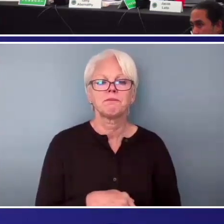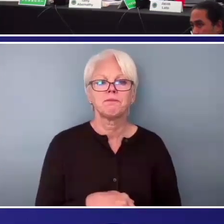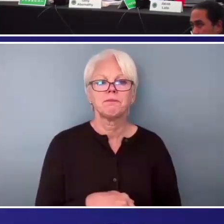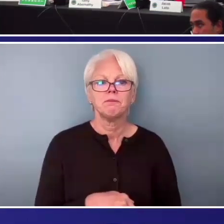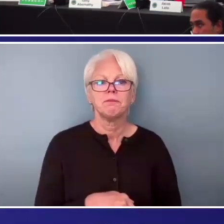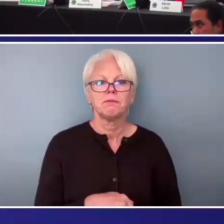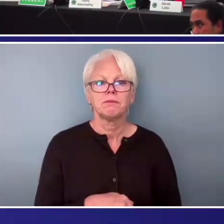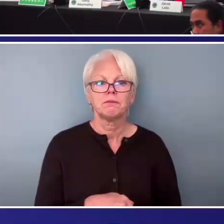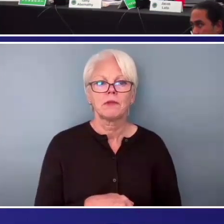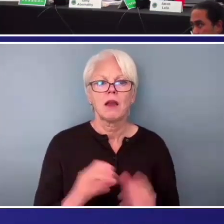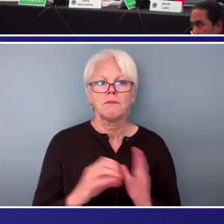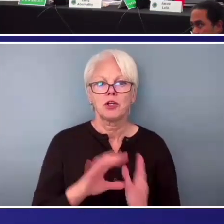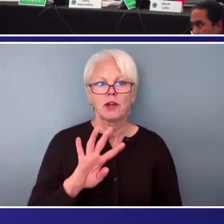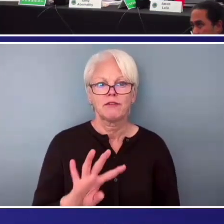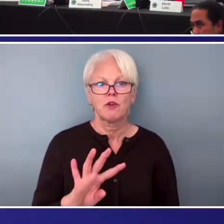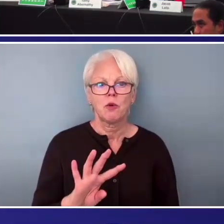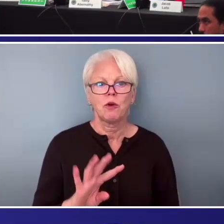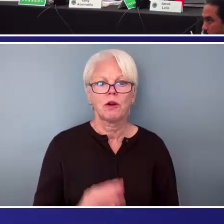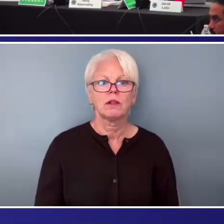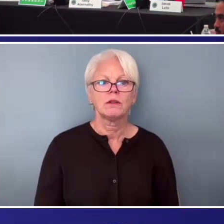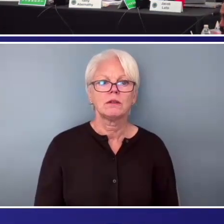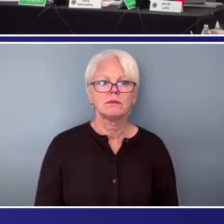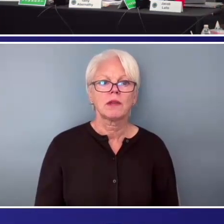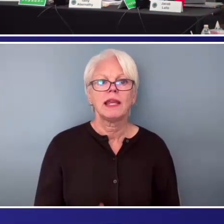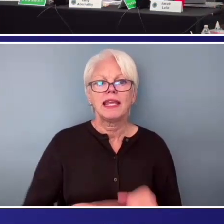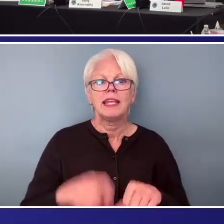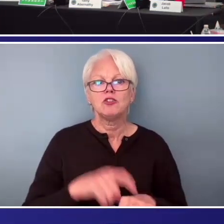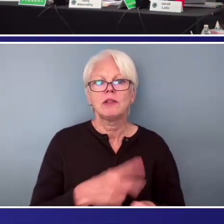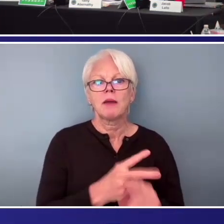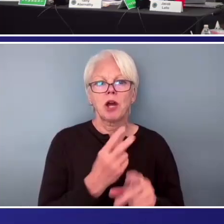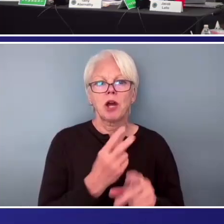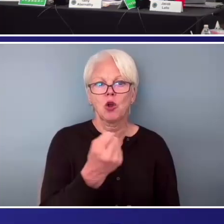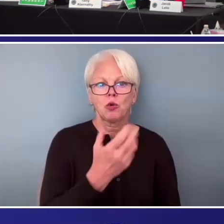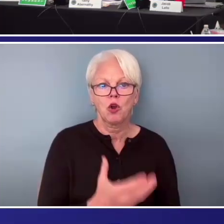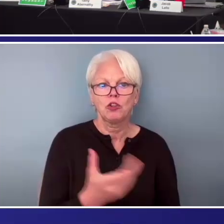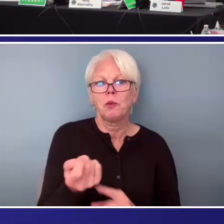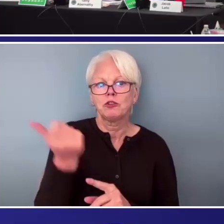In paragraph (4), under each time a loan holder, we have removed the reference to